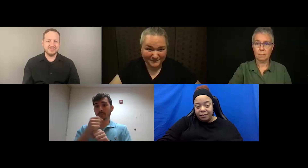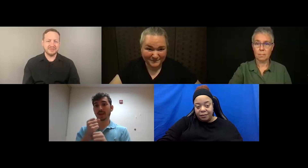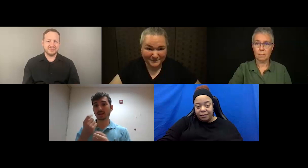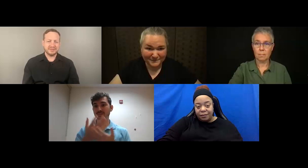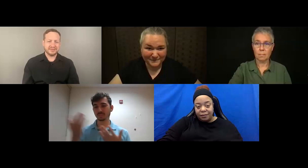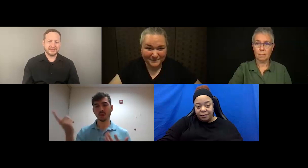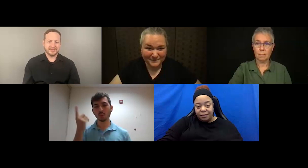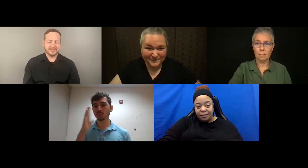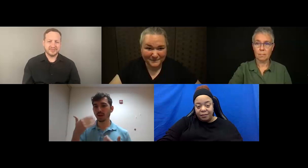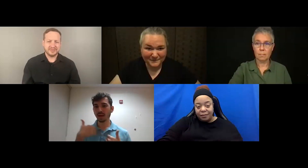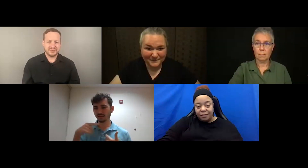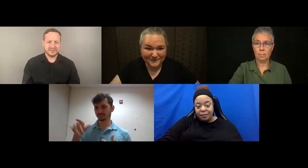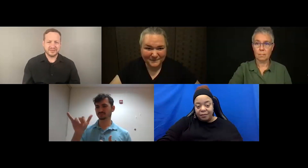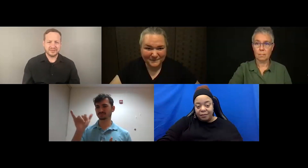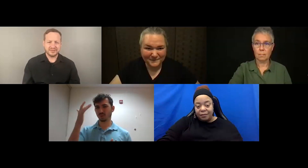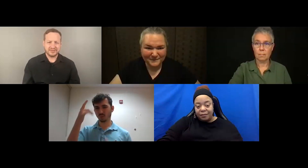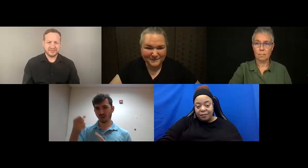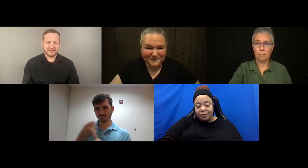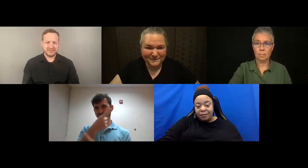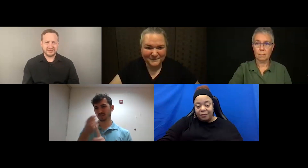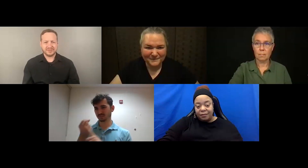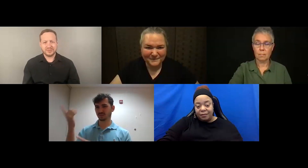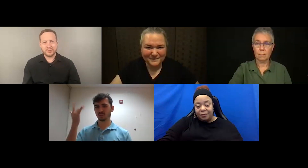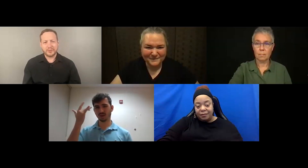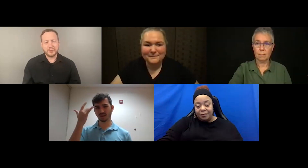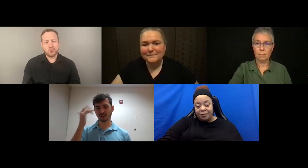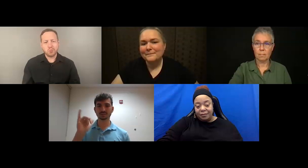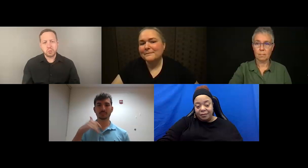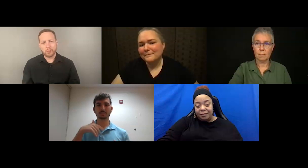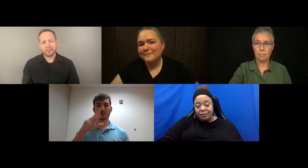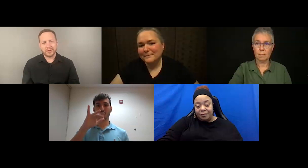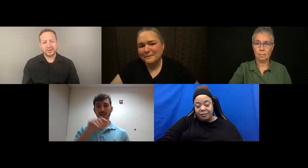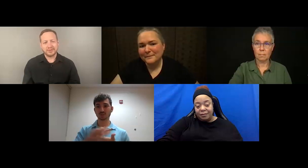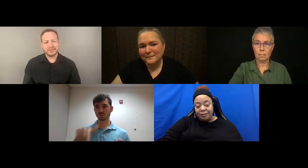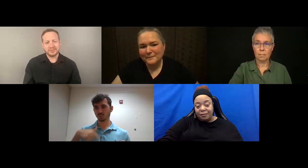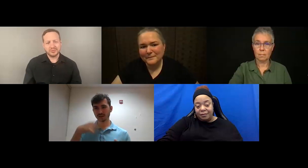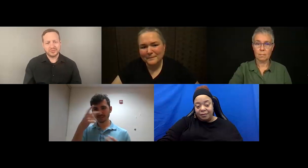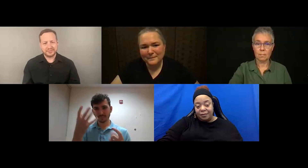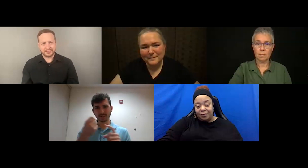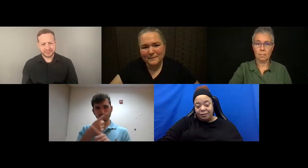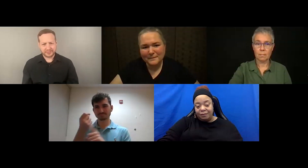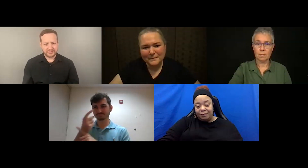In science whenever you make something it doesn't always work the first time.